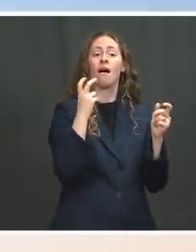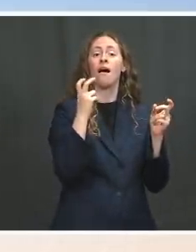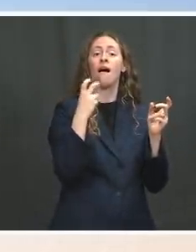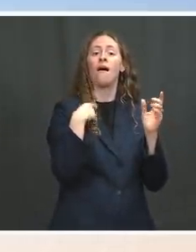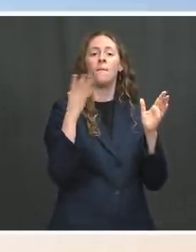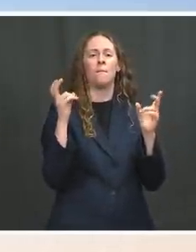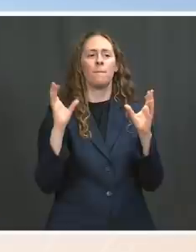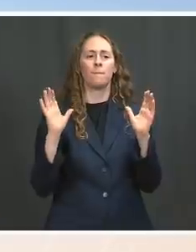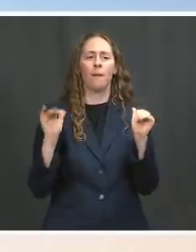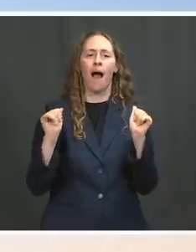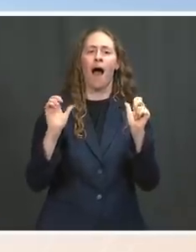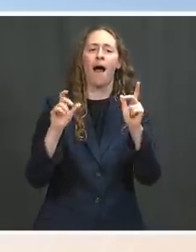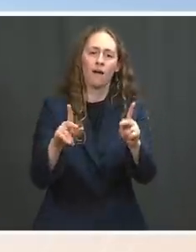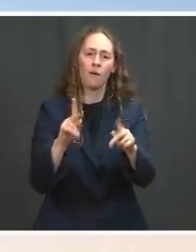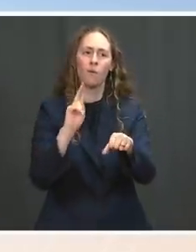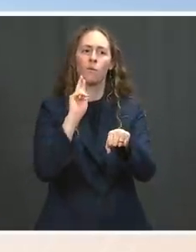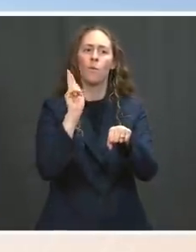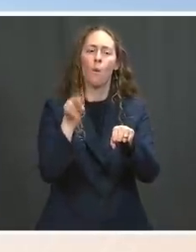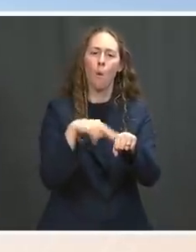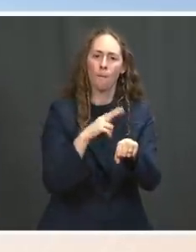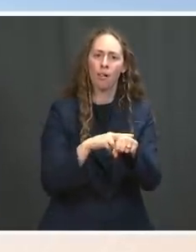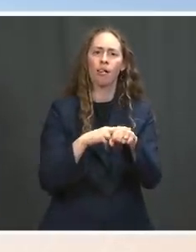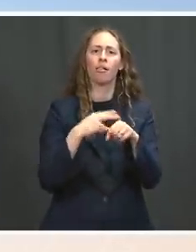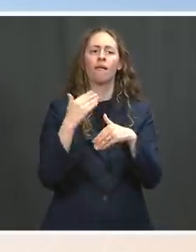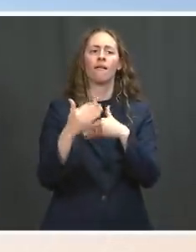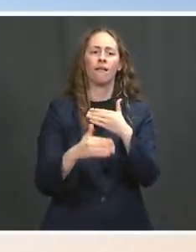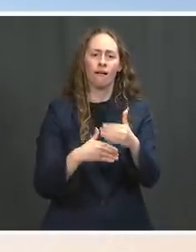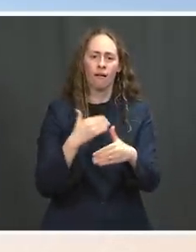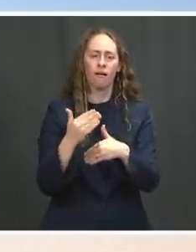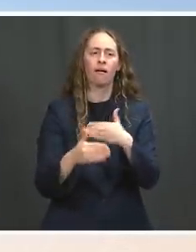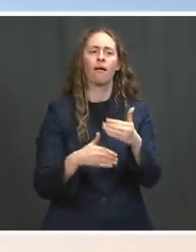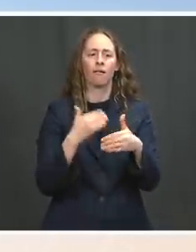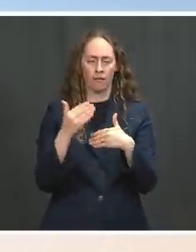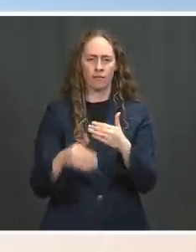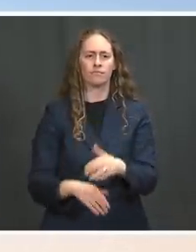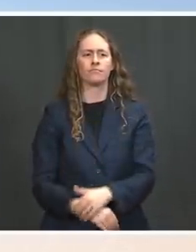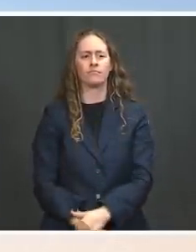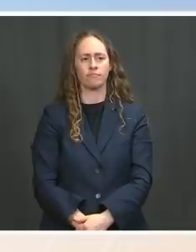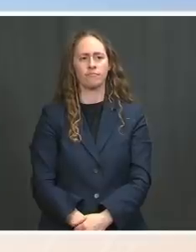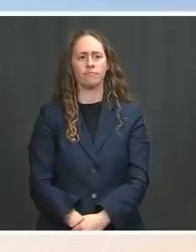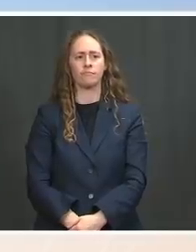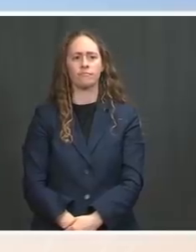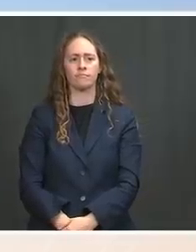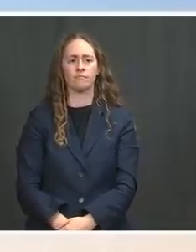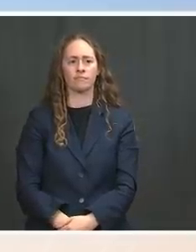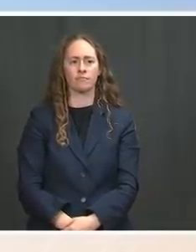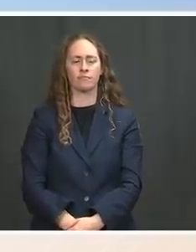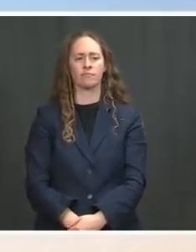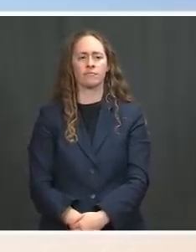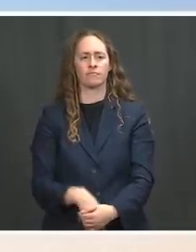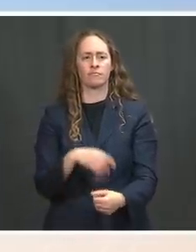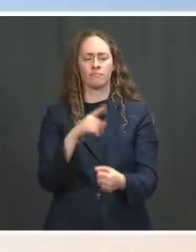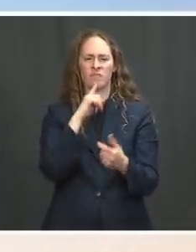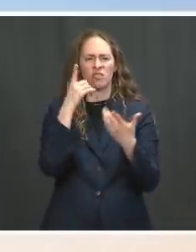even before, you know, the last several months. The Press: Just one question. >> Ms. Psaki: Sure. The Press: You know,